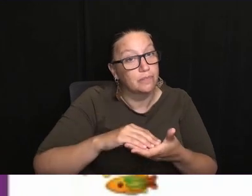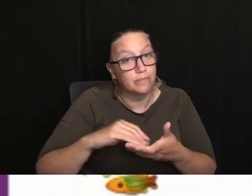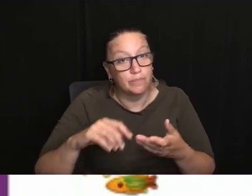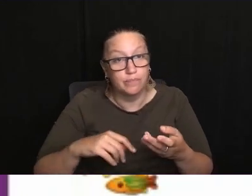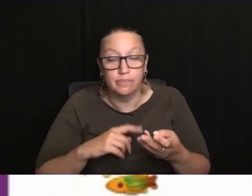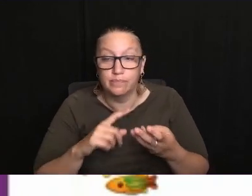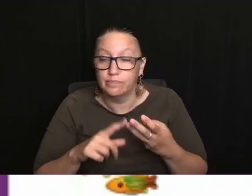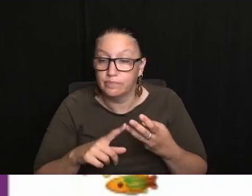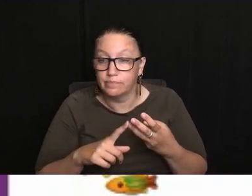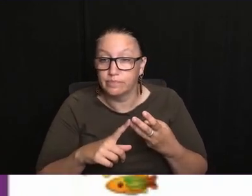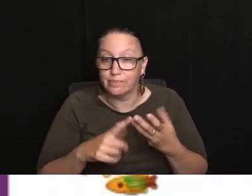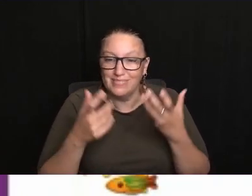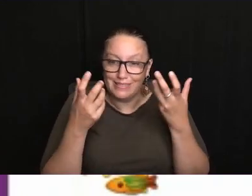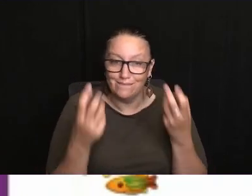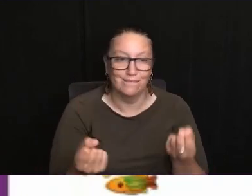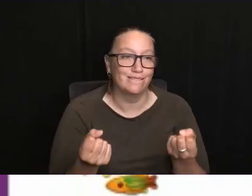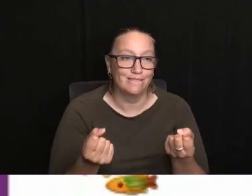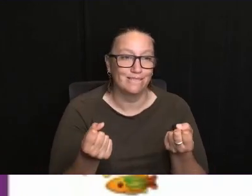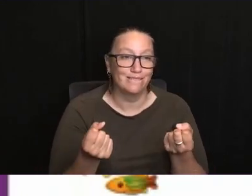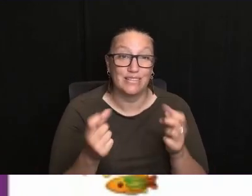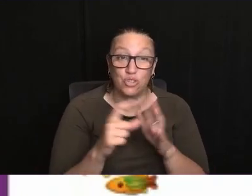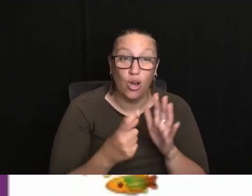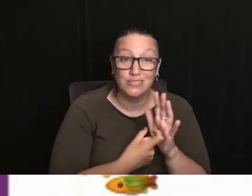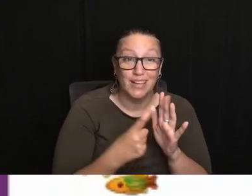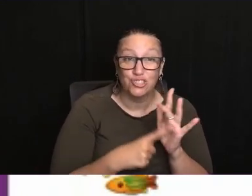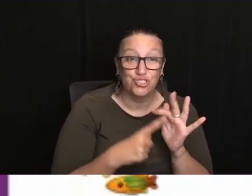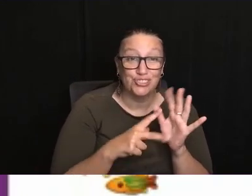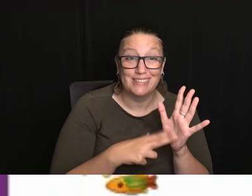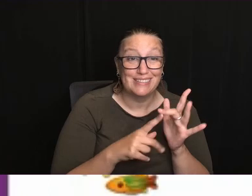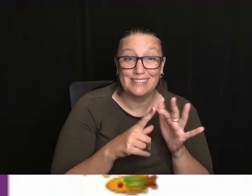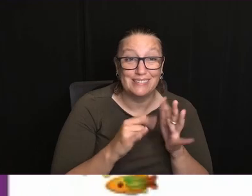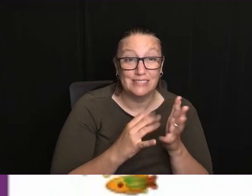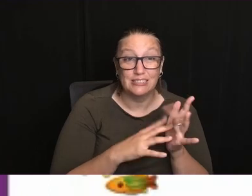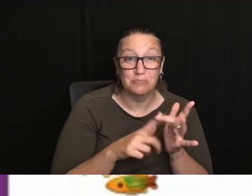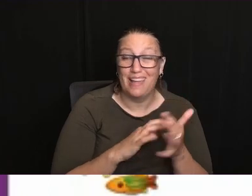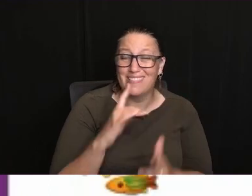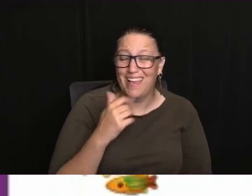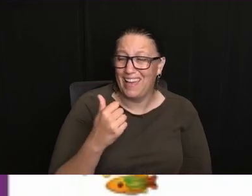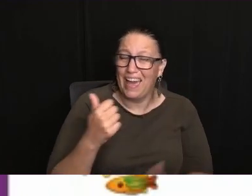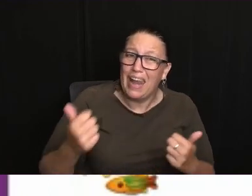from Dr Jeannie Smith who just didn't want to give up on finding out what was going on,